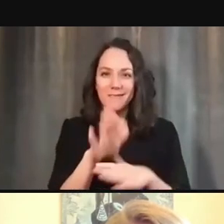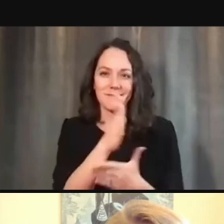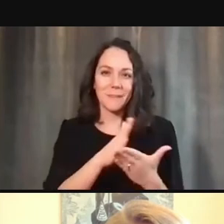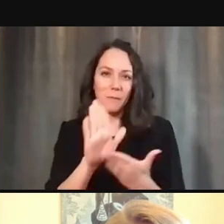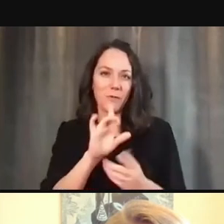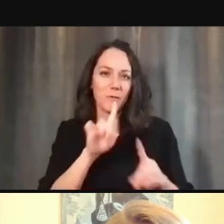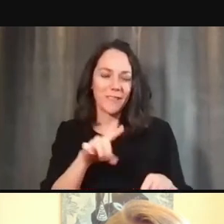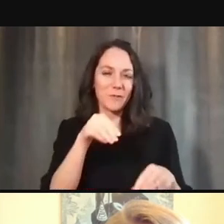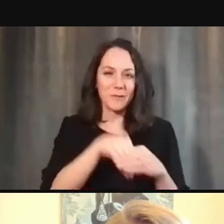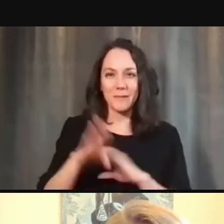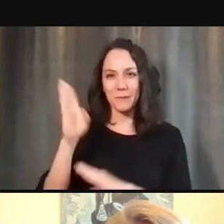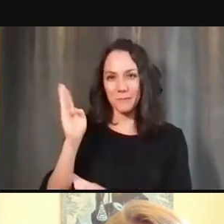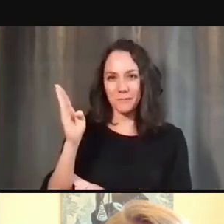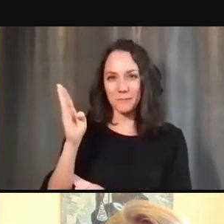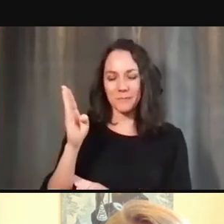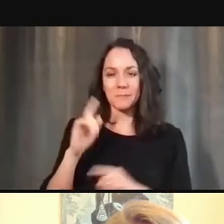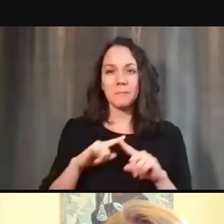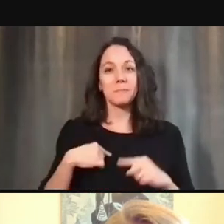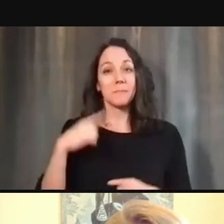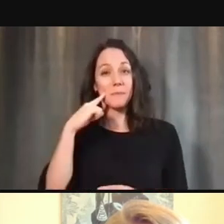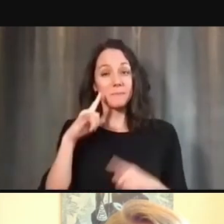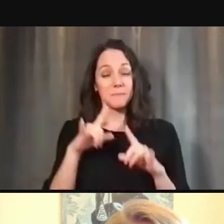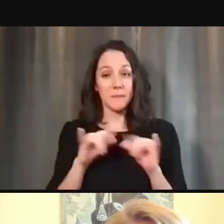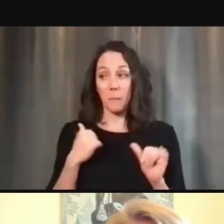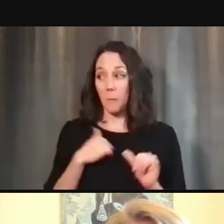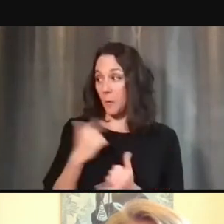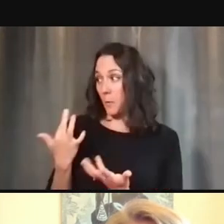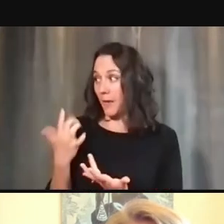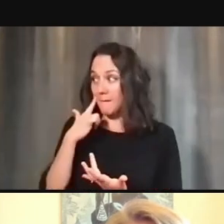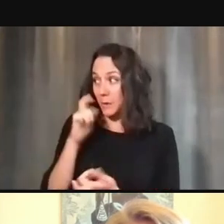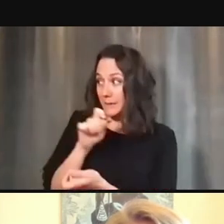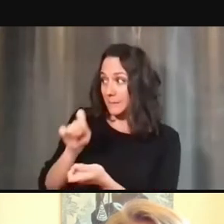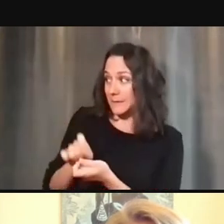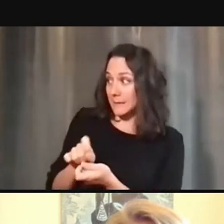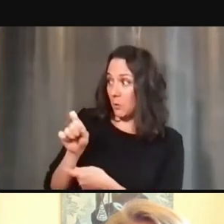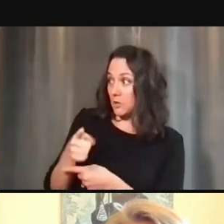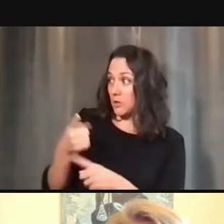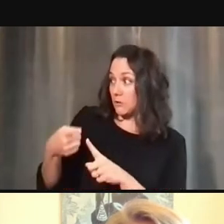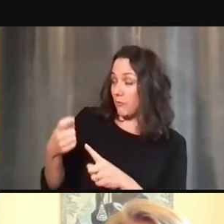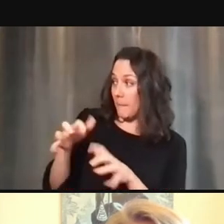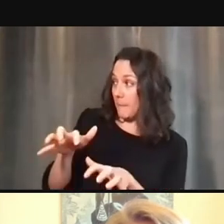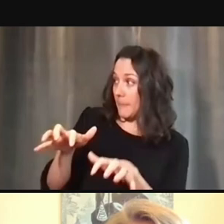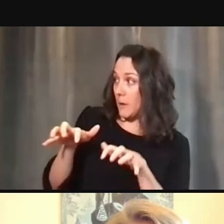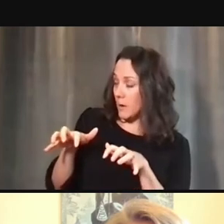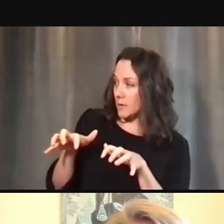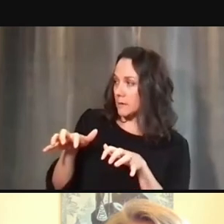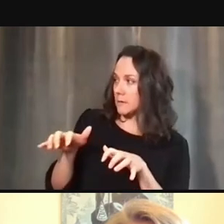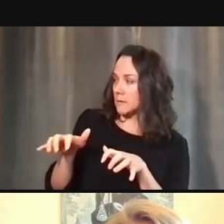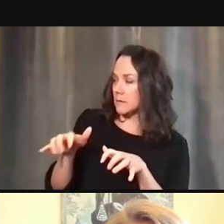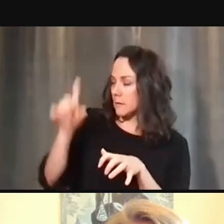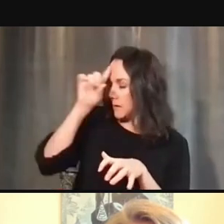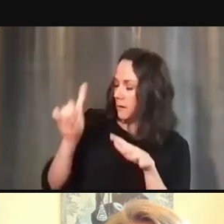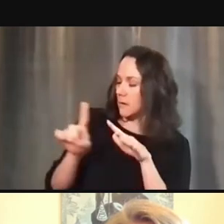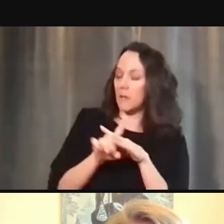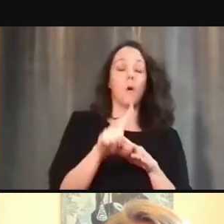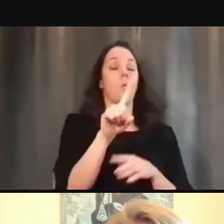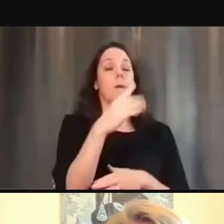But I thought while we waited to see if there were any specific questions from our audience, that it occurs to me one of the best questions I might be able